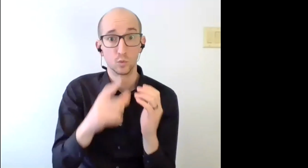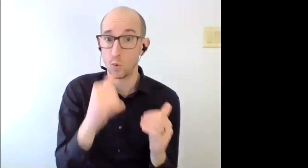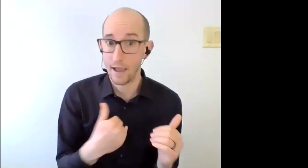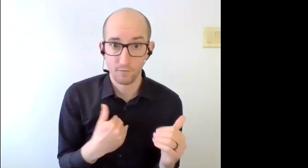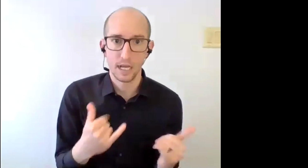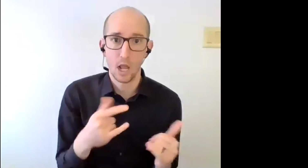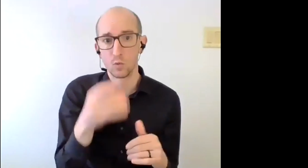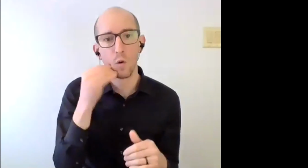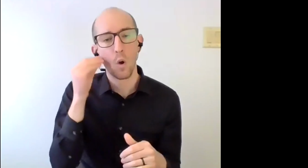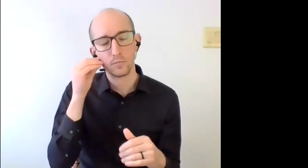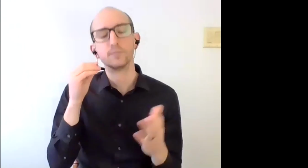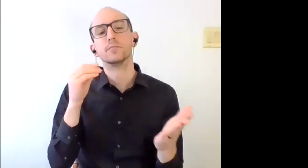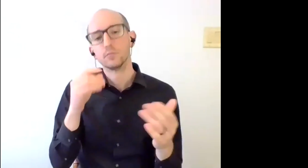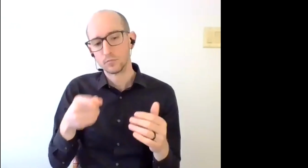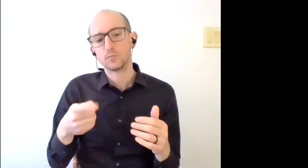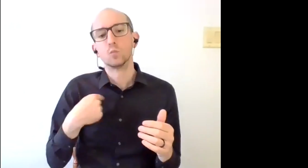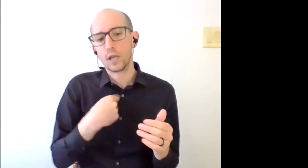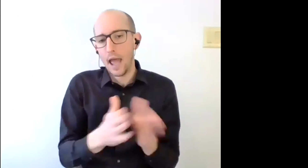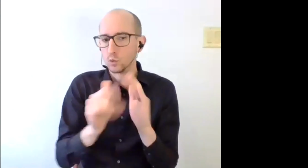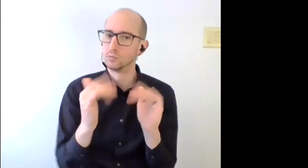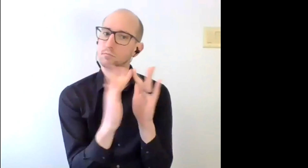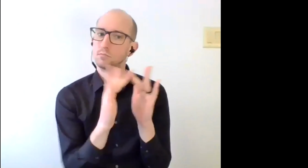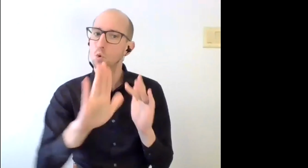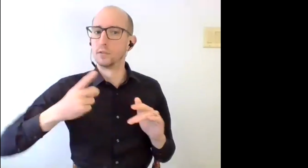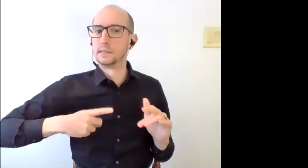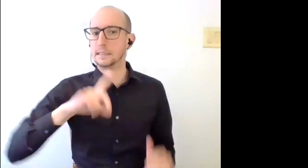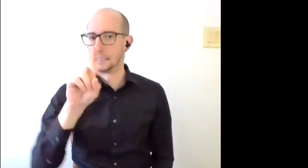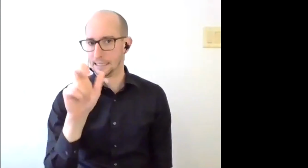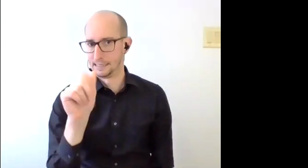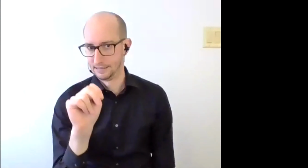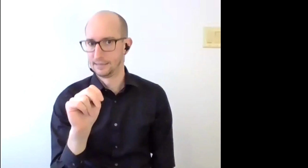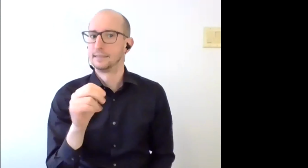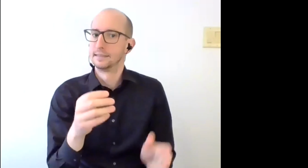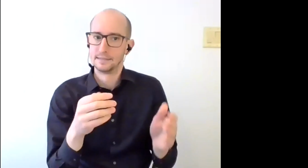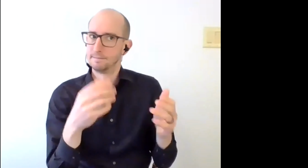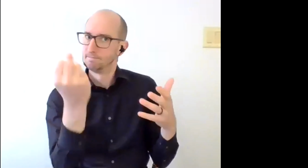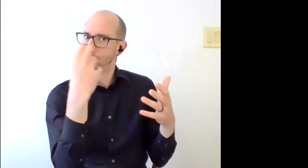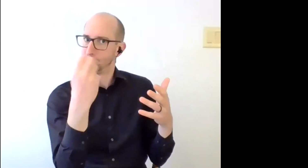technology. If you are teaching a class that requires some technology that you don't have access to at home, we ask